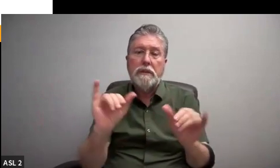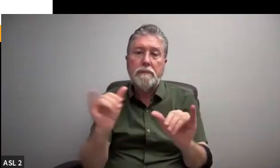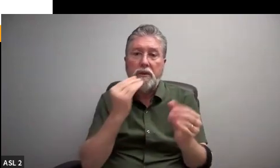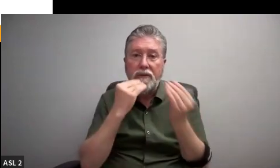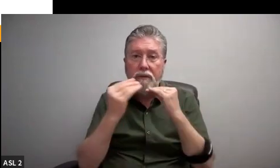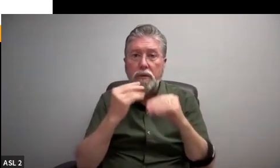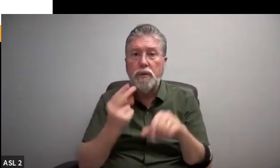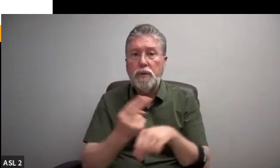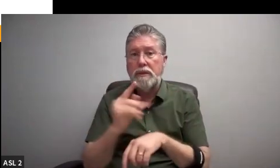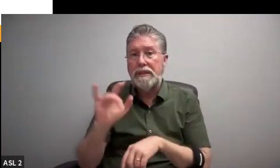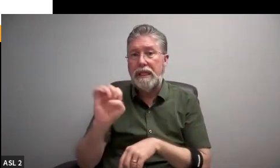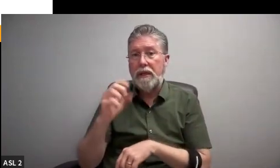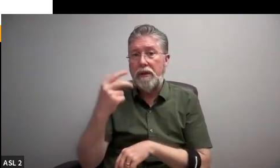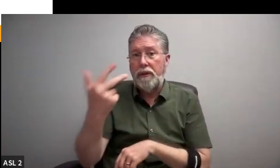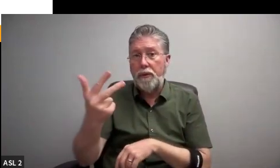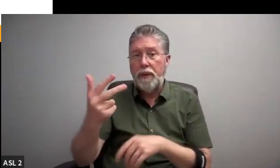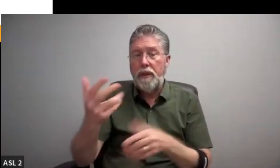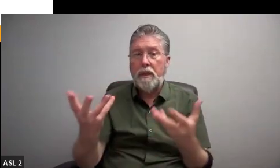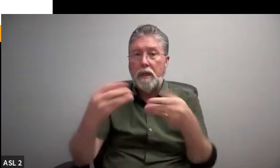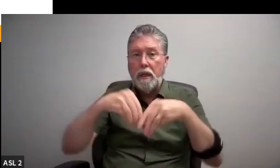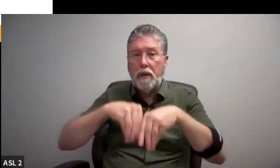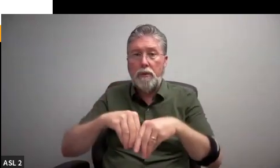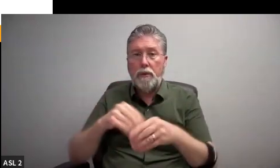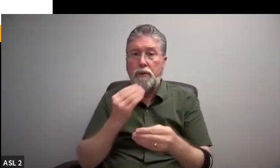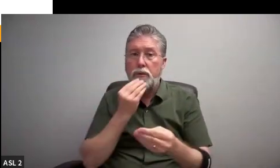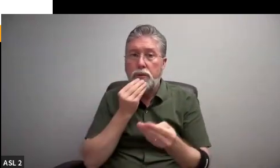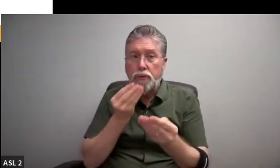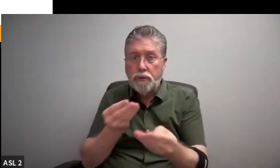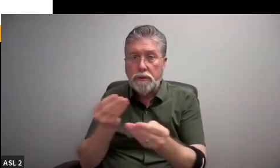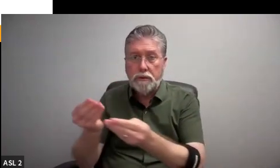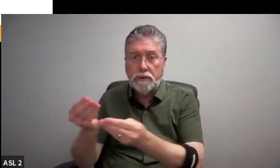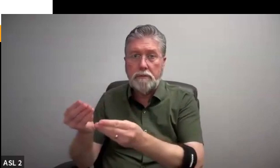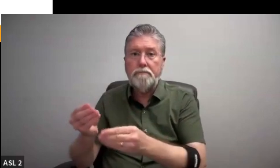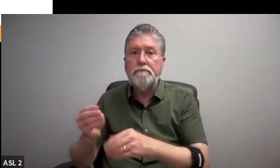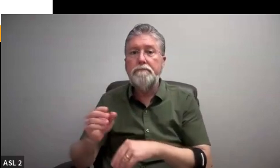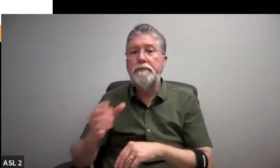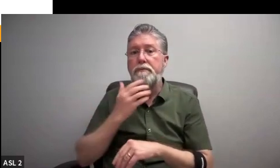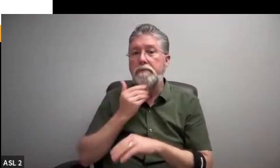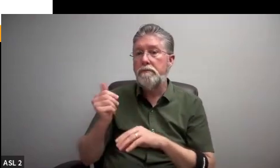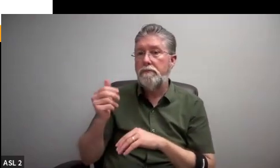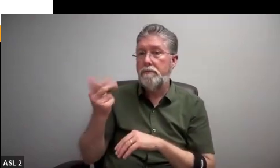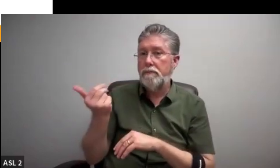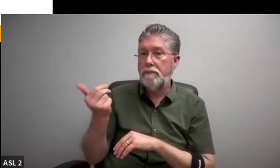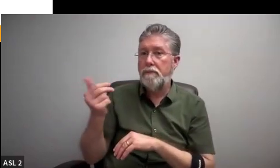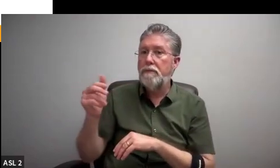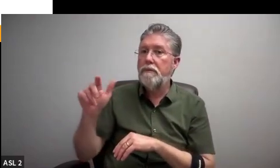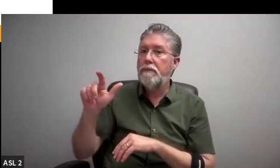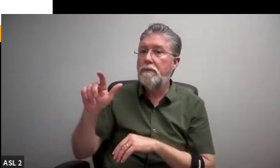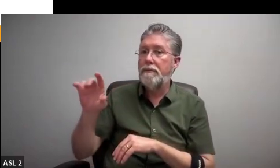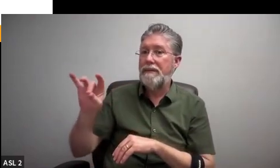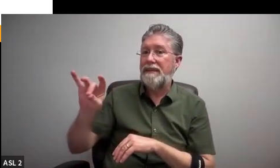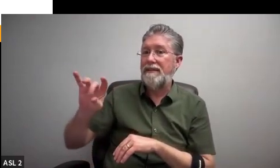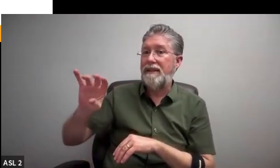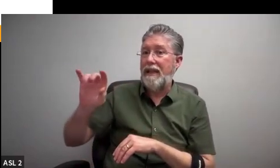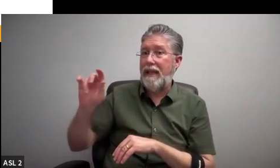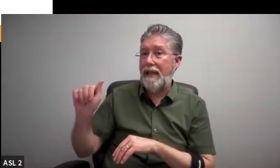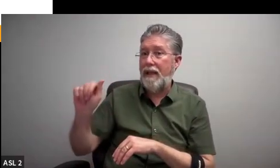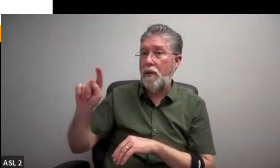funding. Older Americans Act final rule section 1321.87(a)(1)(ii) allows SUAs the option to use